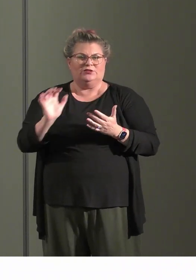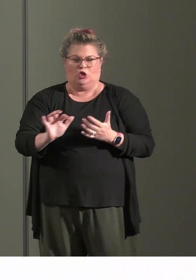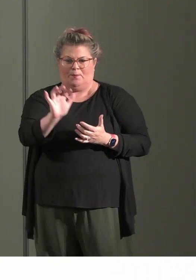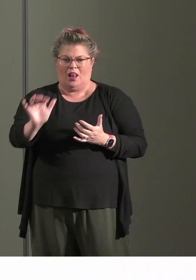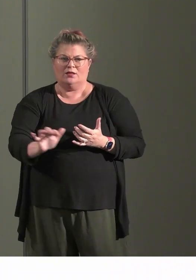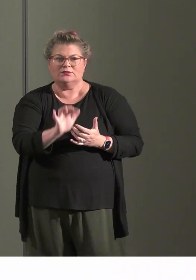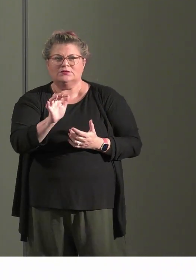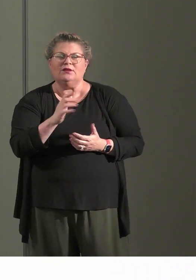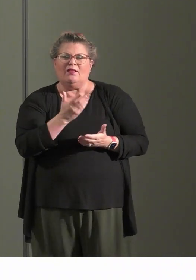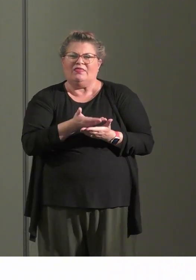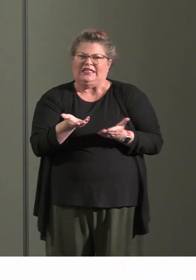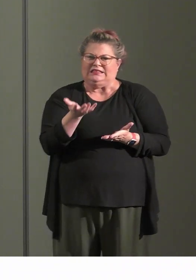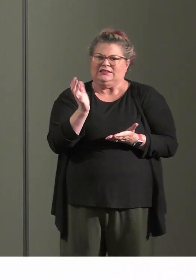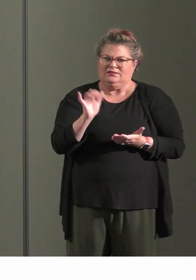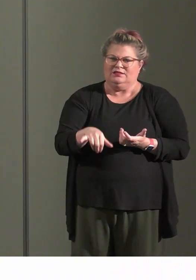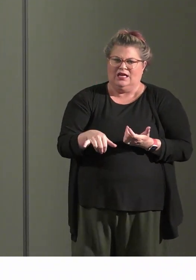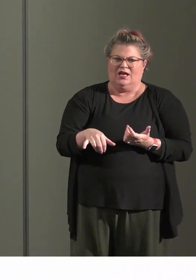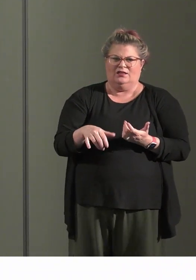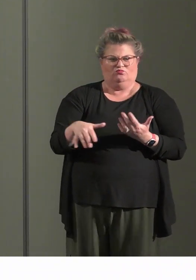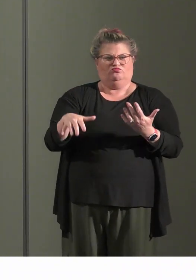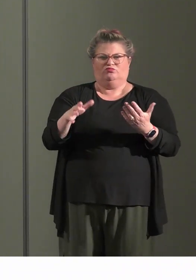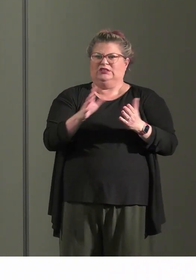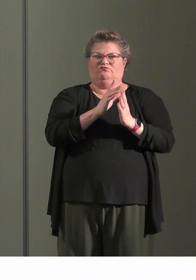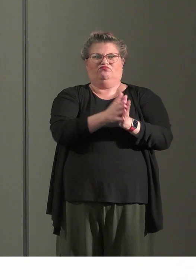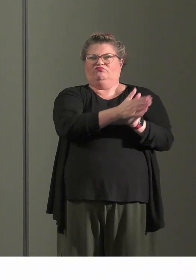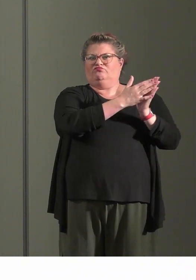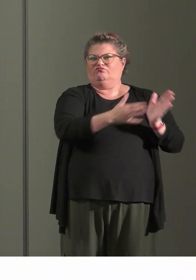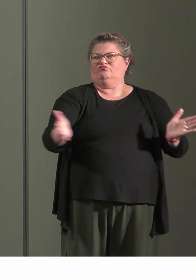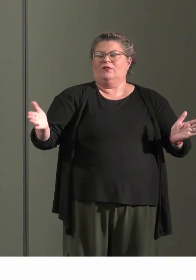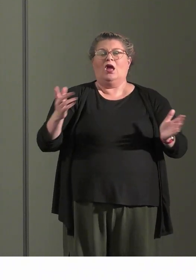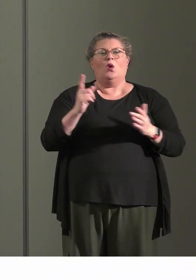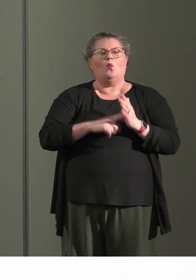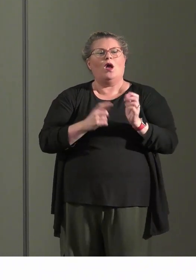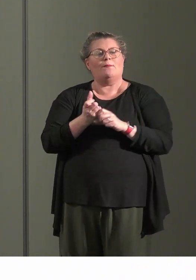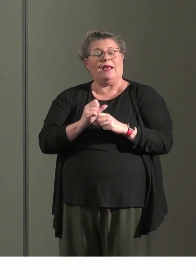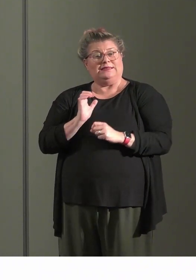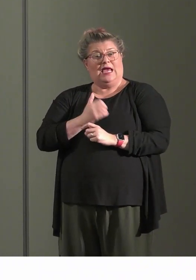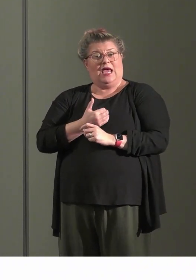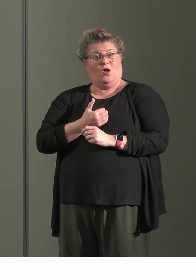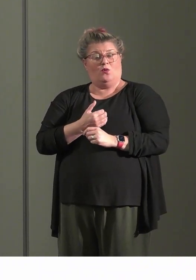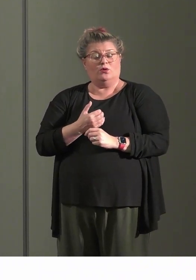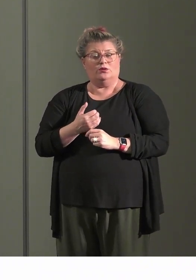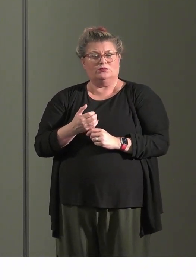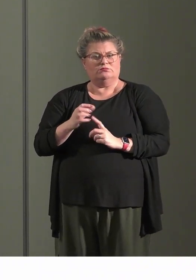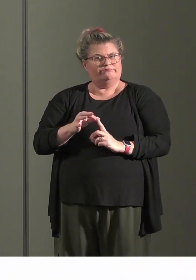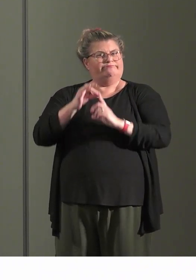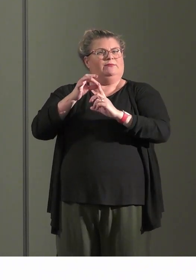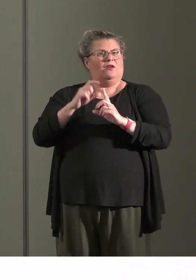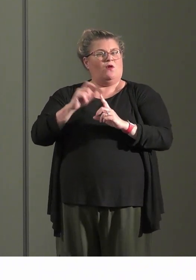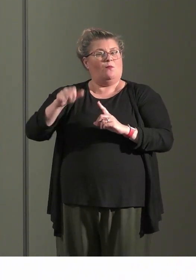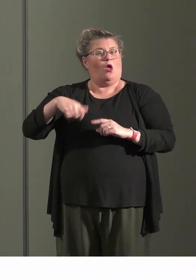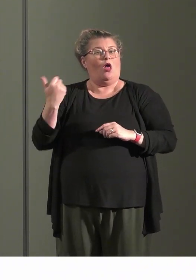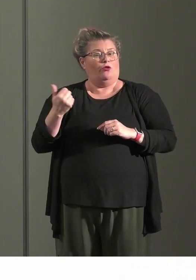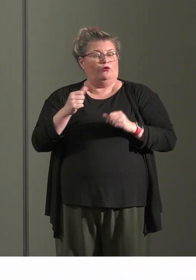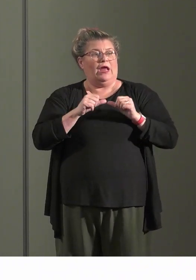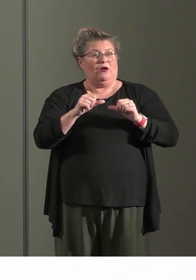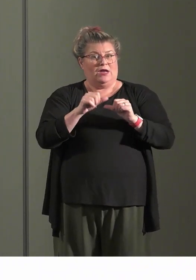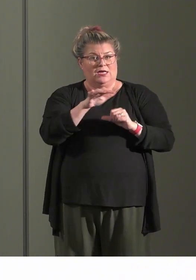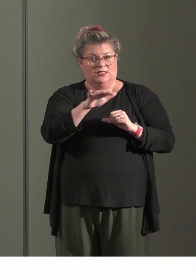is a product of services covered. What makes it notable and distinguishable of others in the